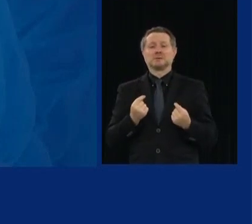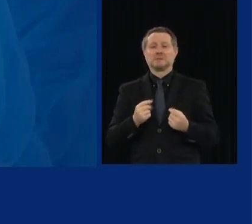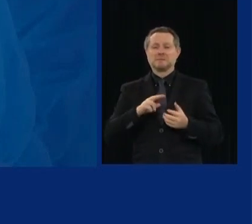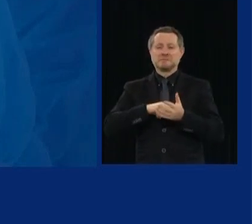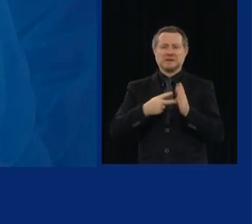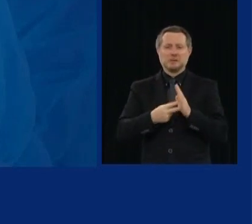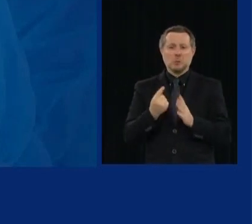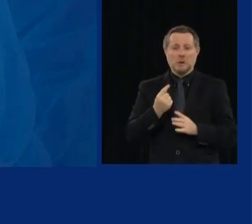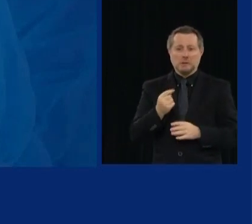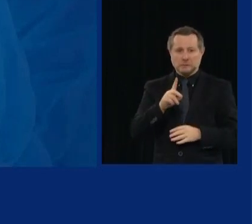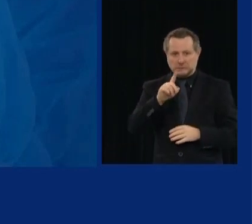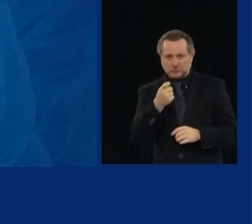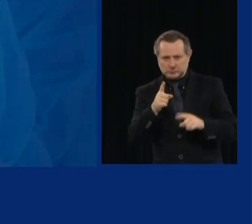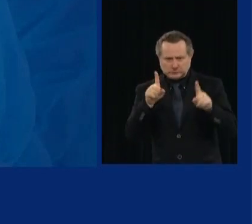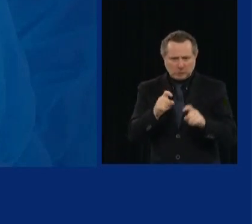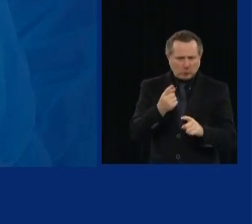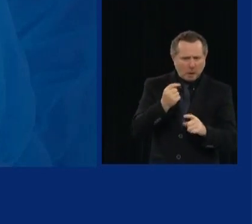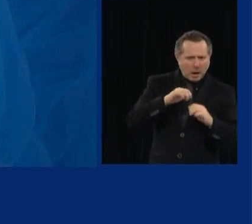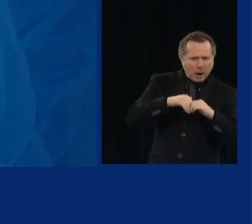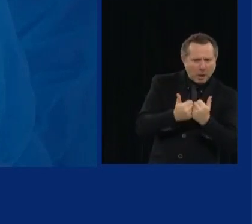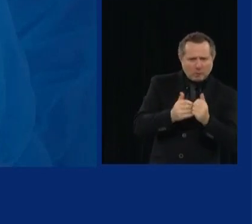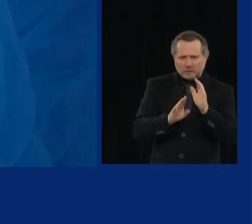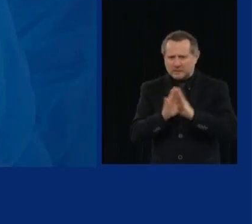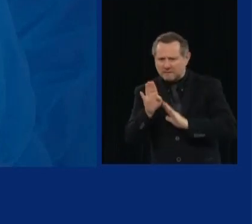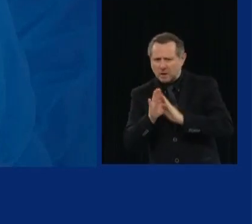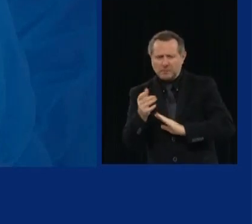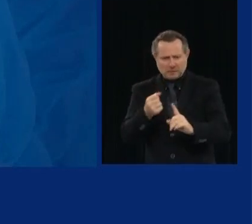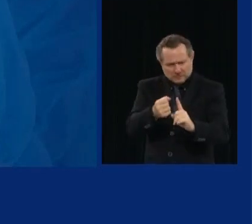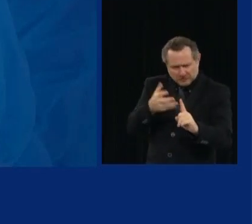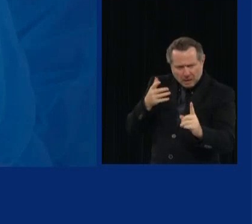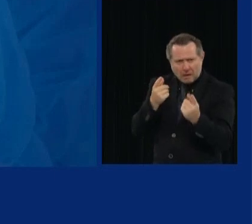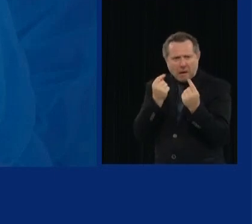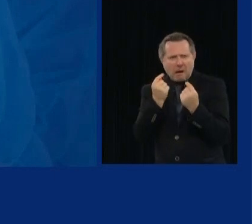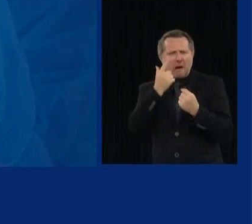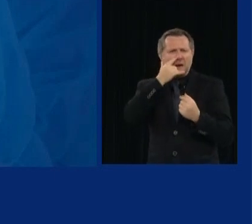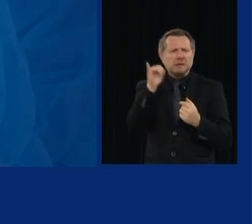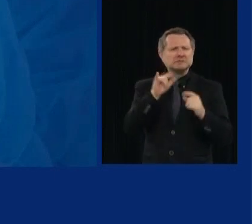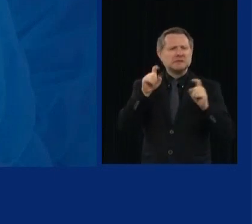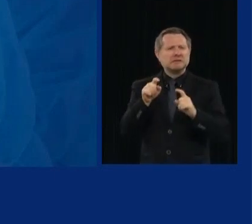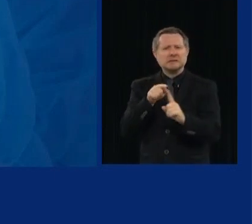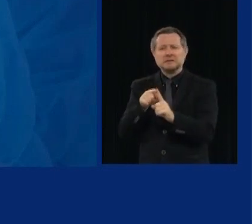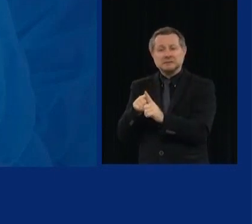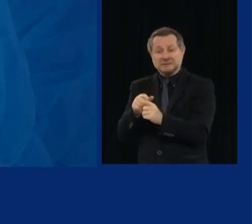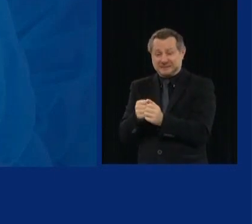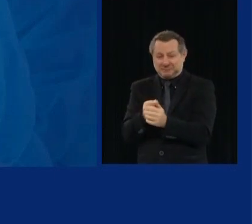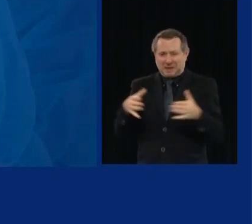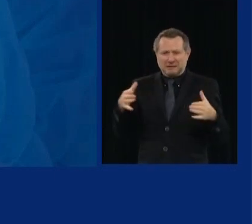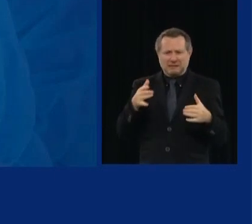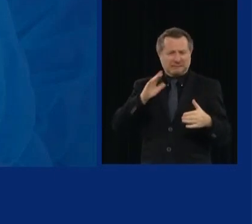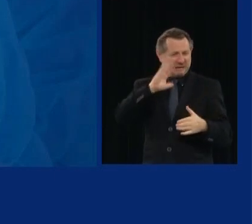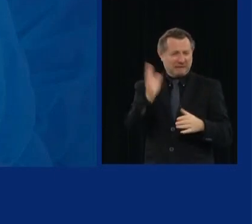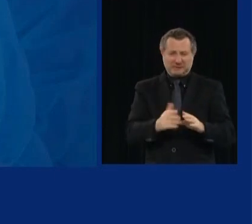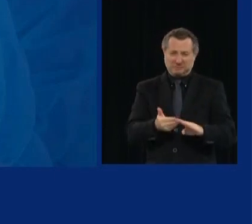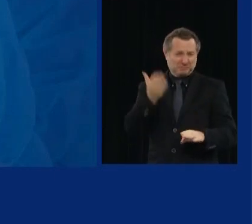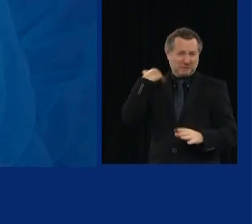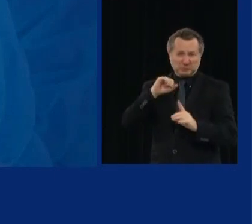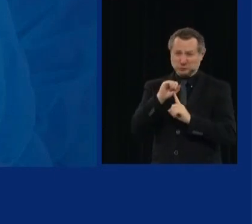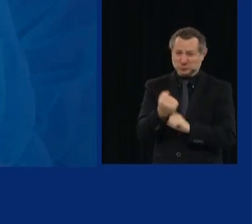IN THE BEGINNING, THE CHALLENGE WAS WHAT IS DIAGNOSTIC TESTING?